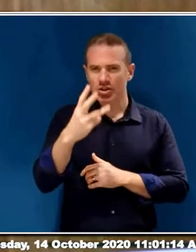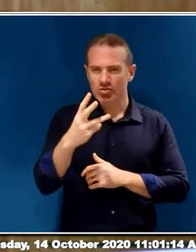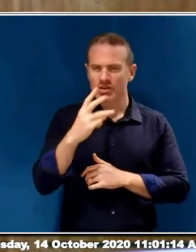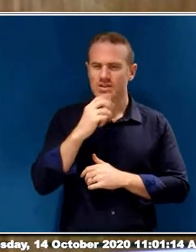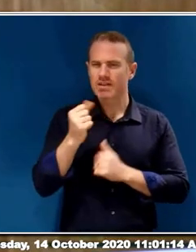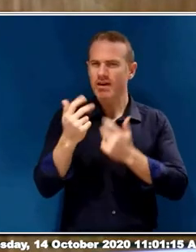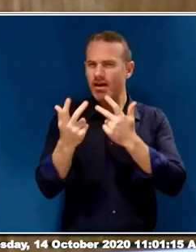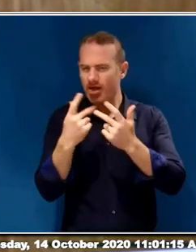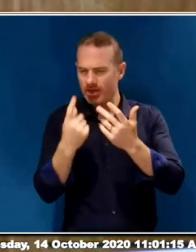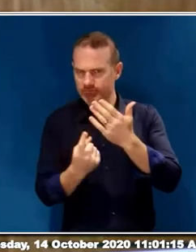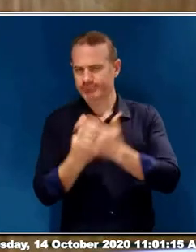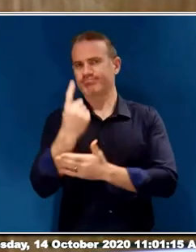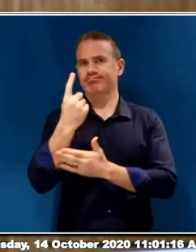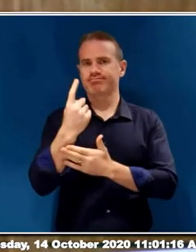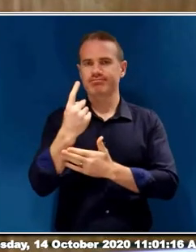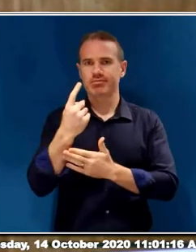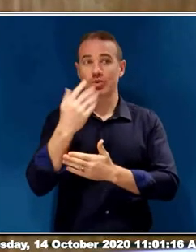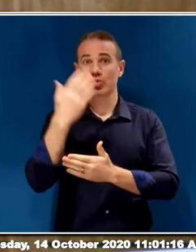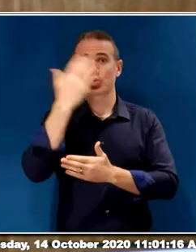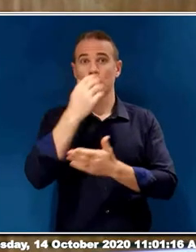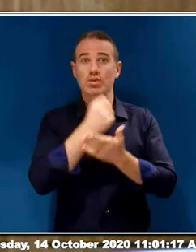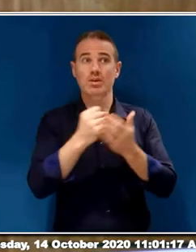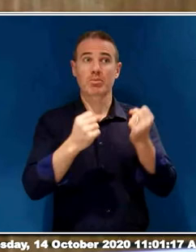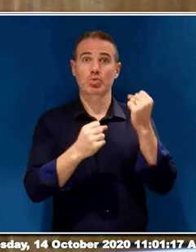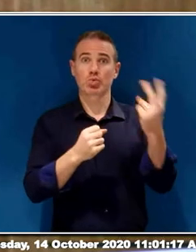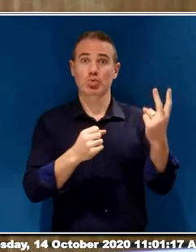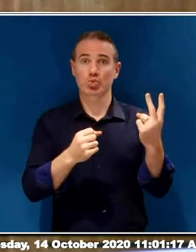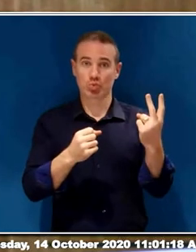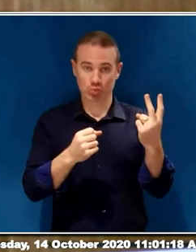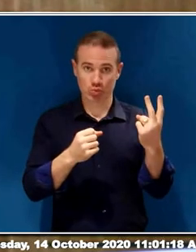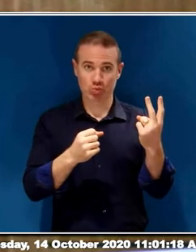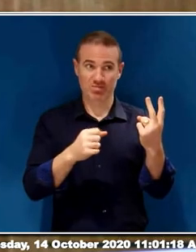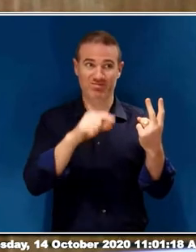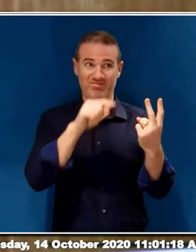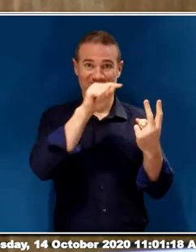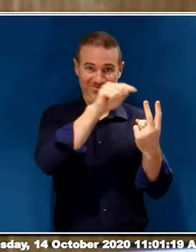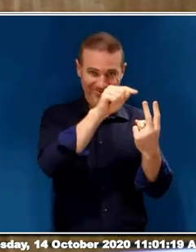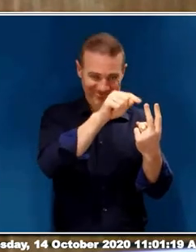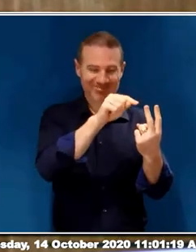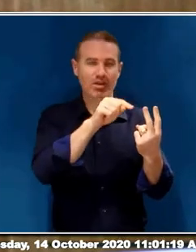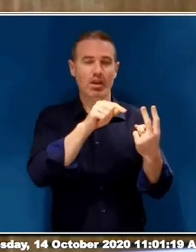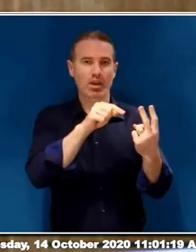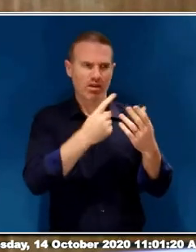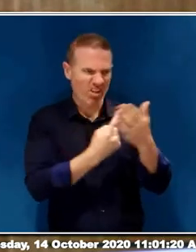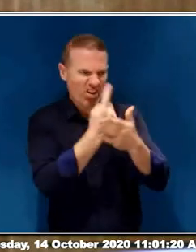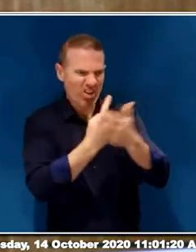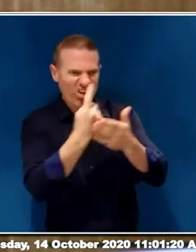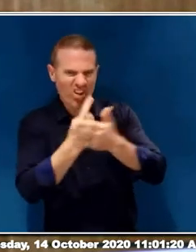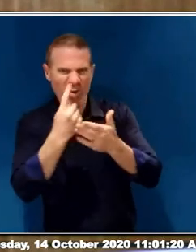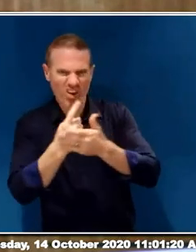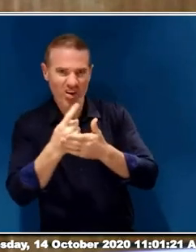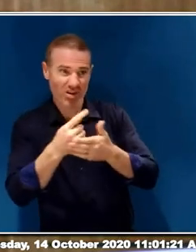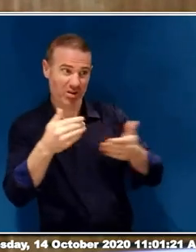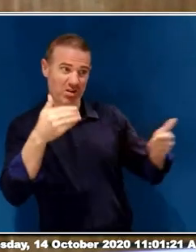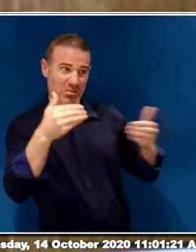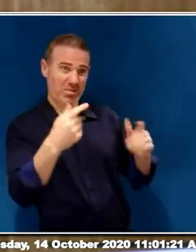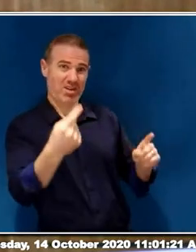was almost double that for the two years at School 1. Were you concerned about that increase?